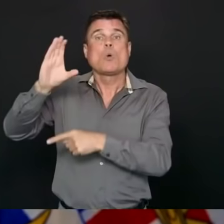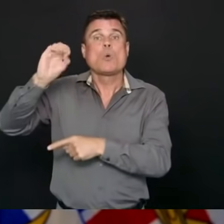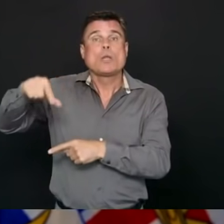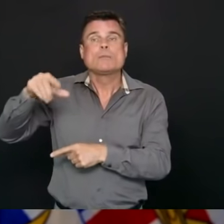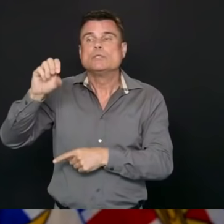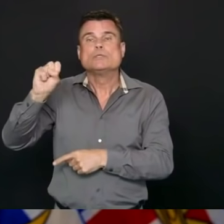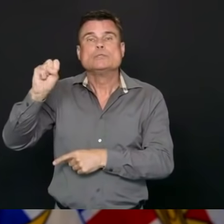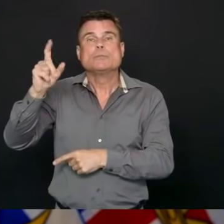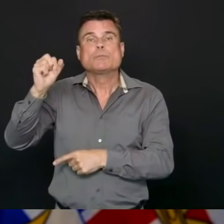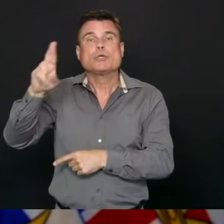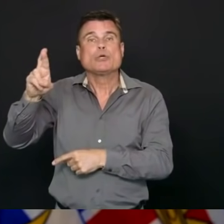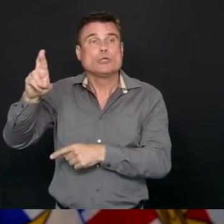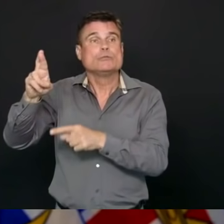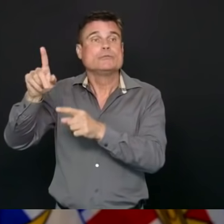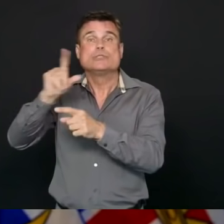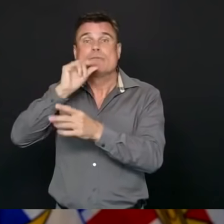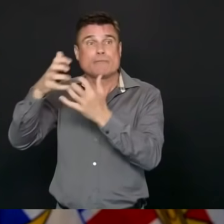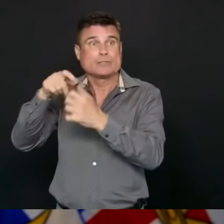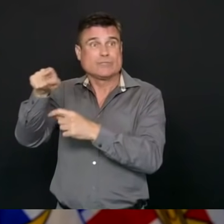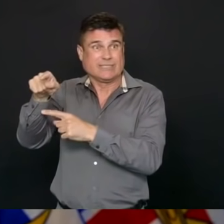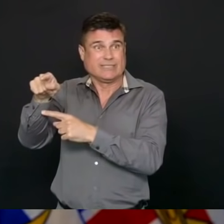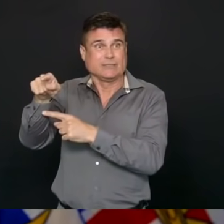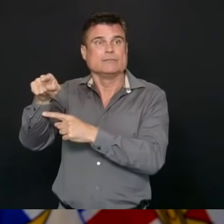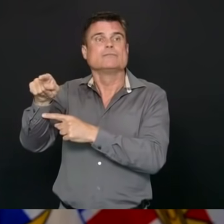and 35 at United poultry.